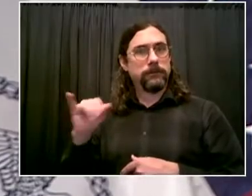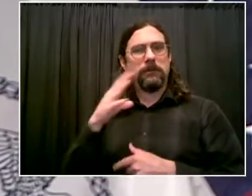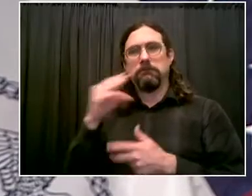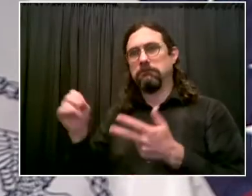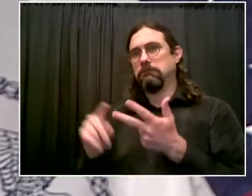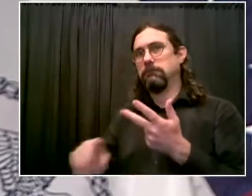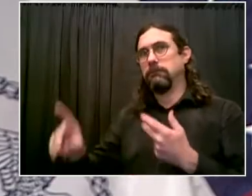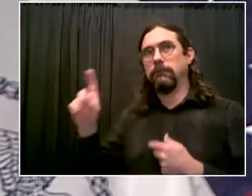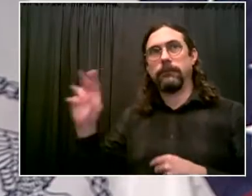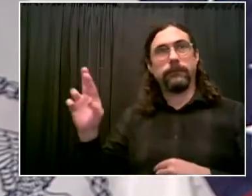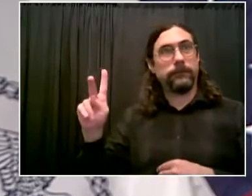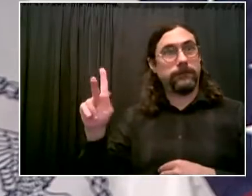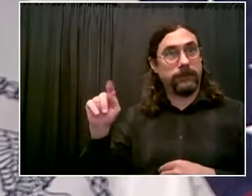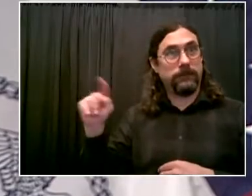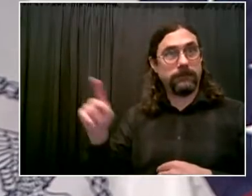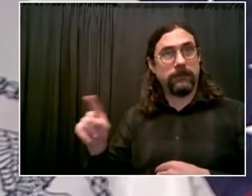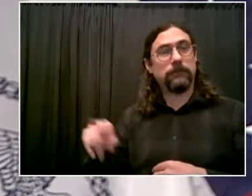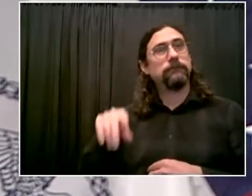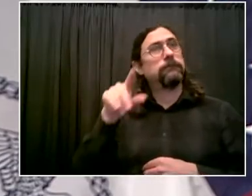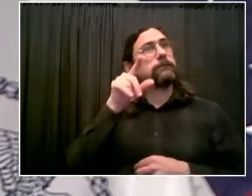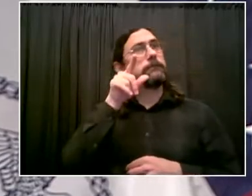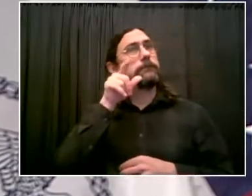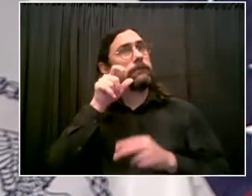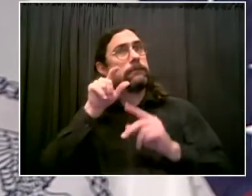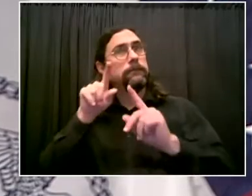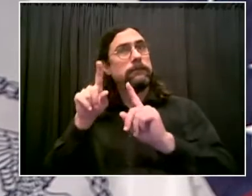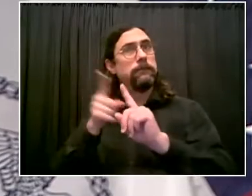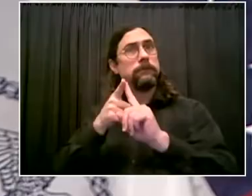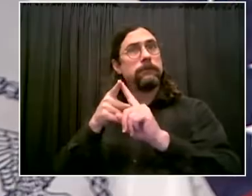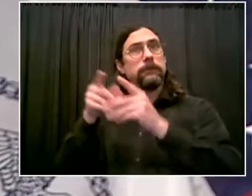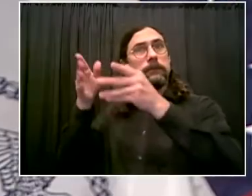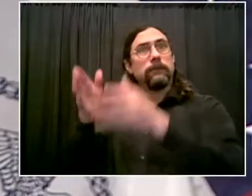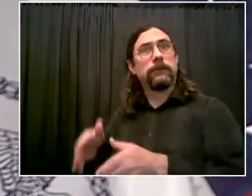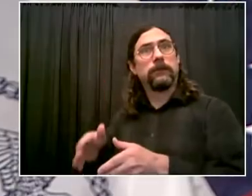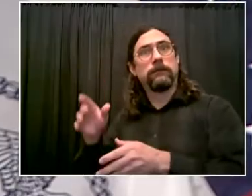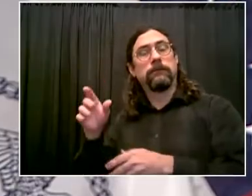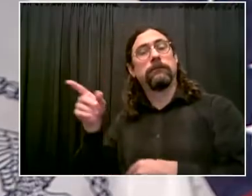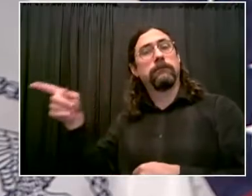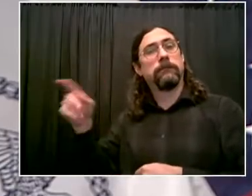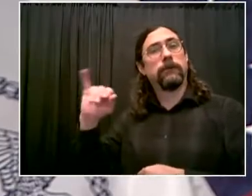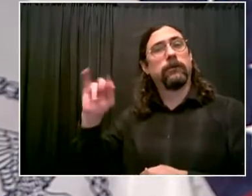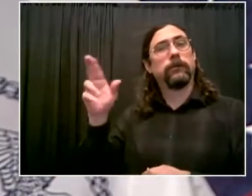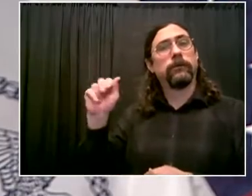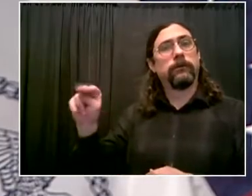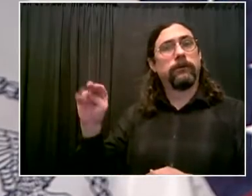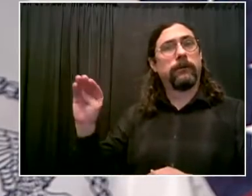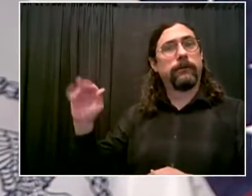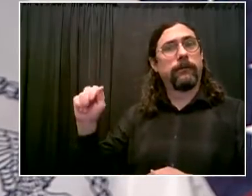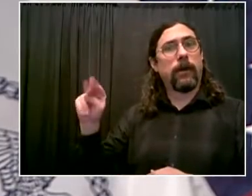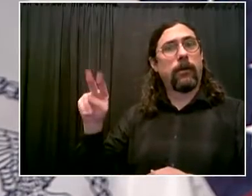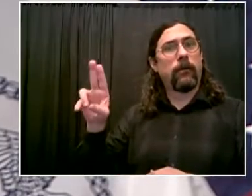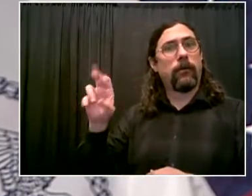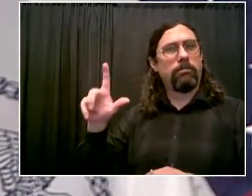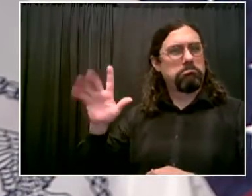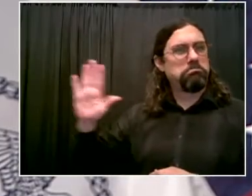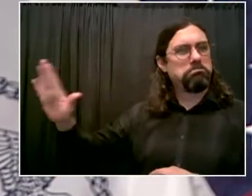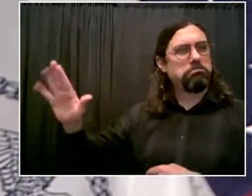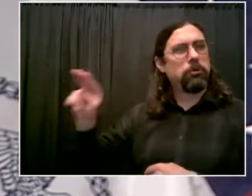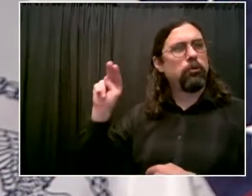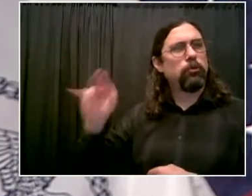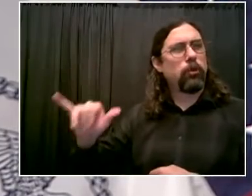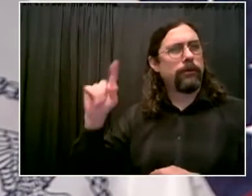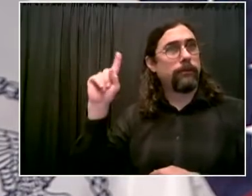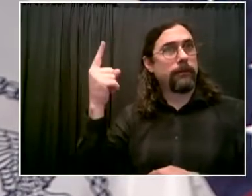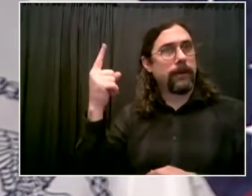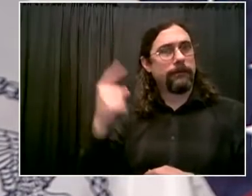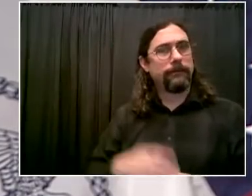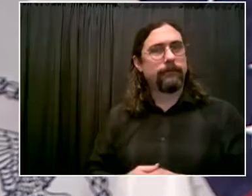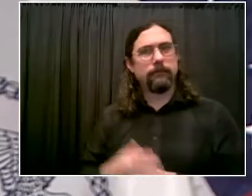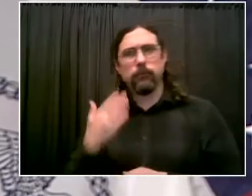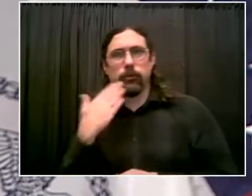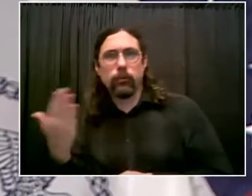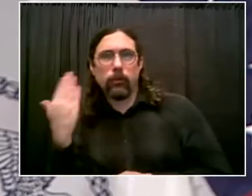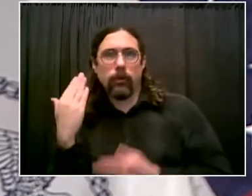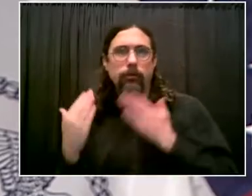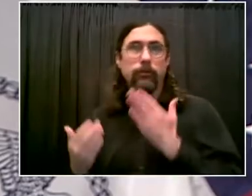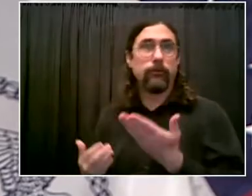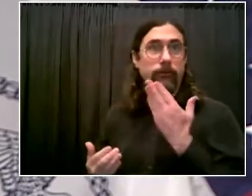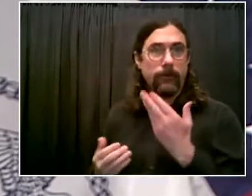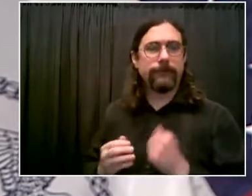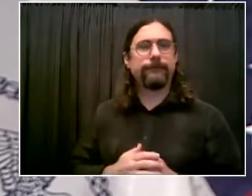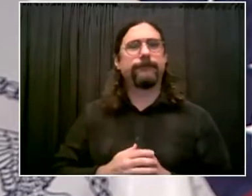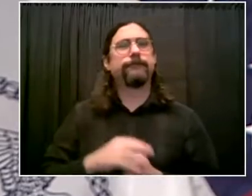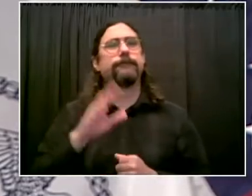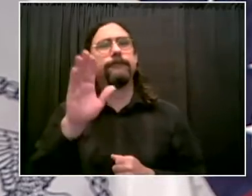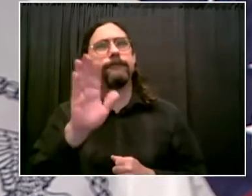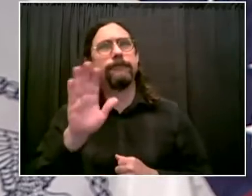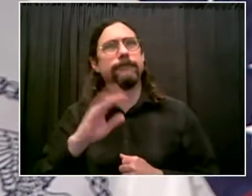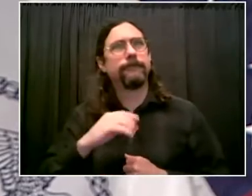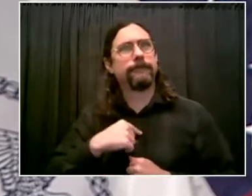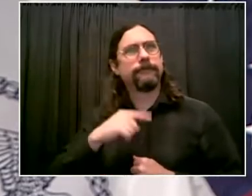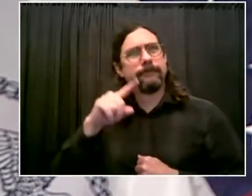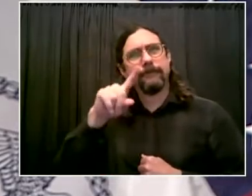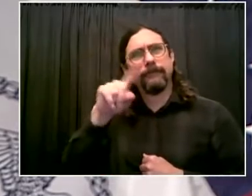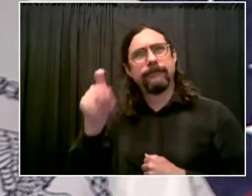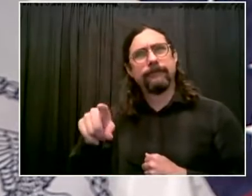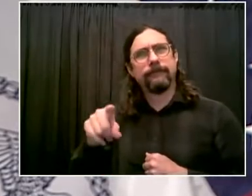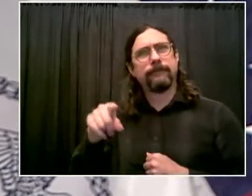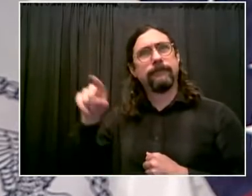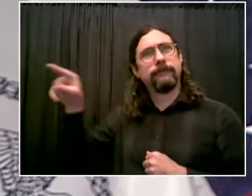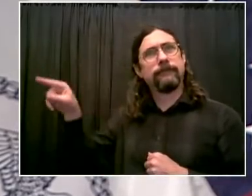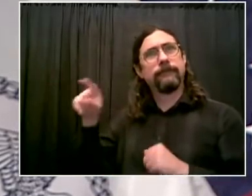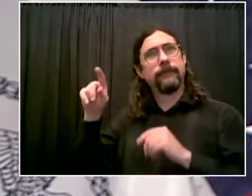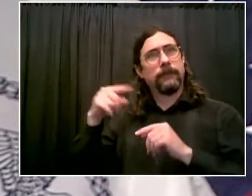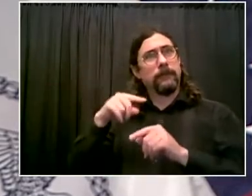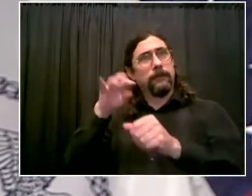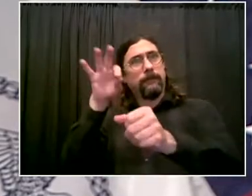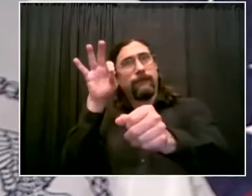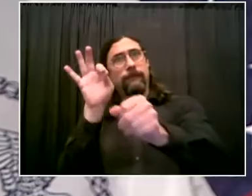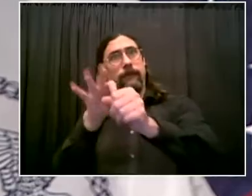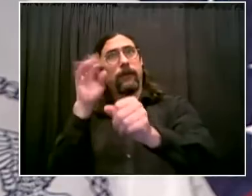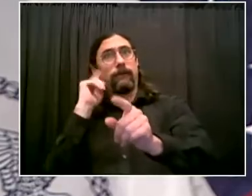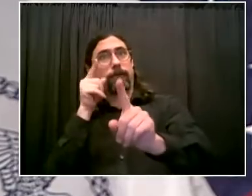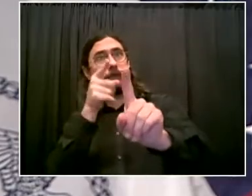GOES TO JUAN